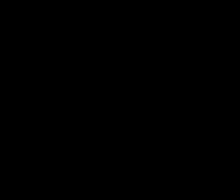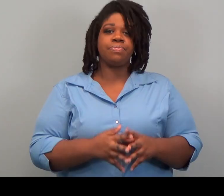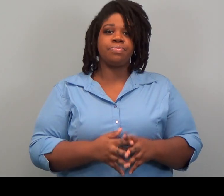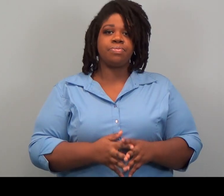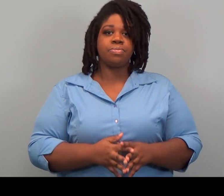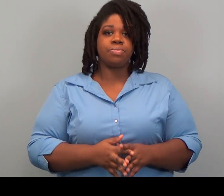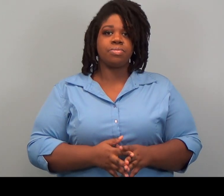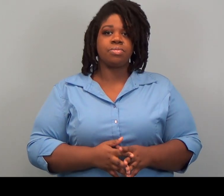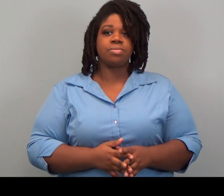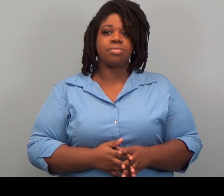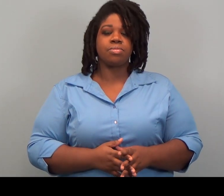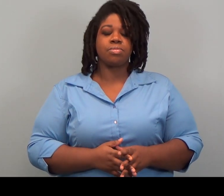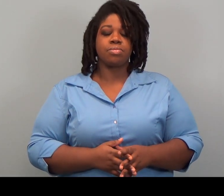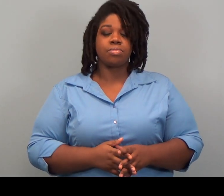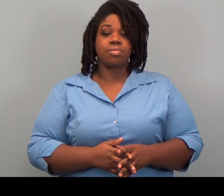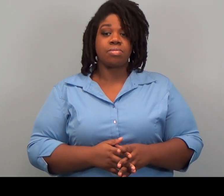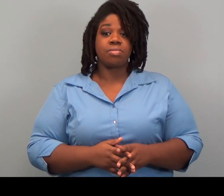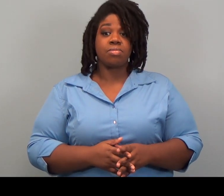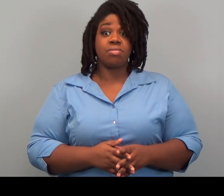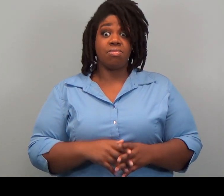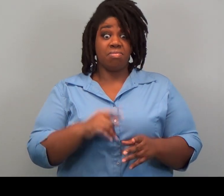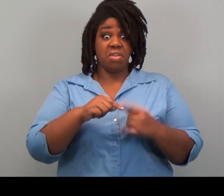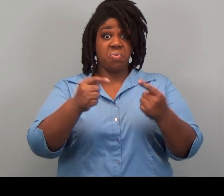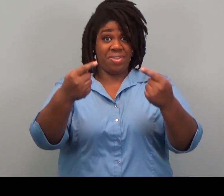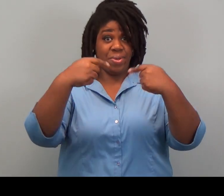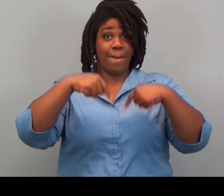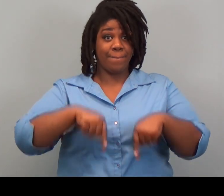So when you come to our tax site to get your taxes done,